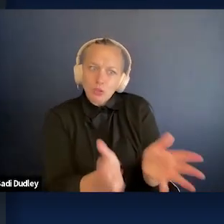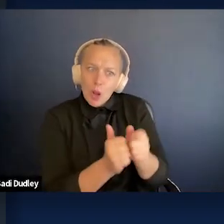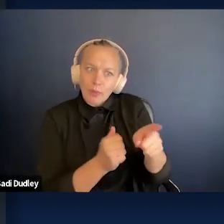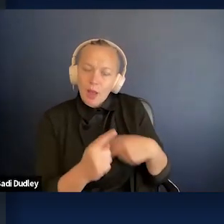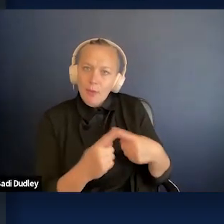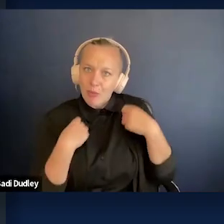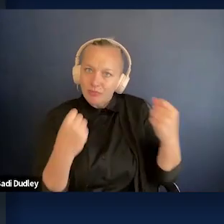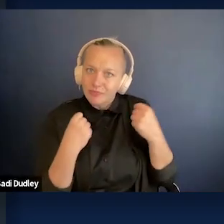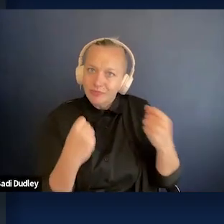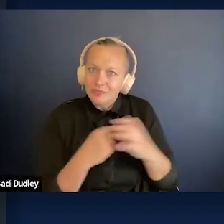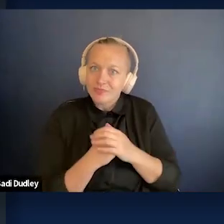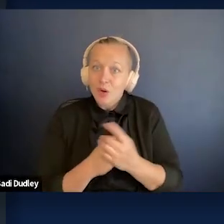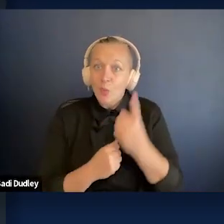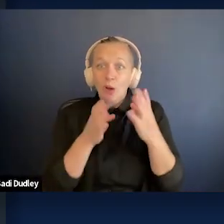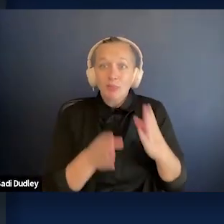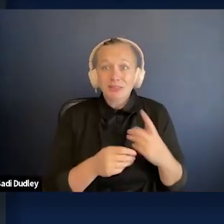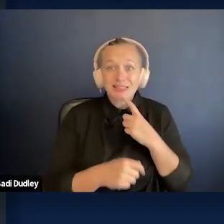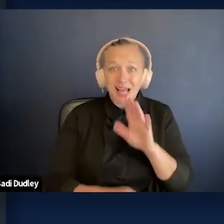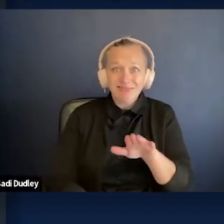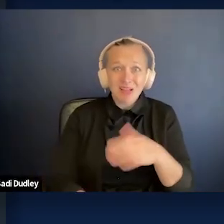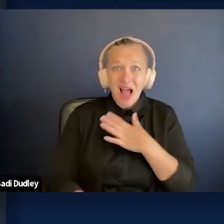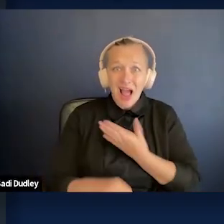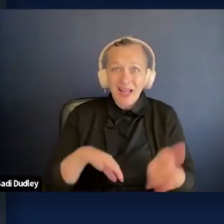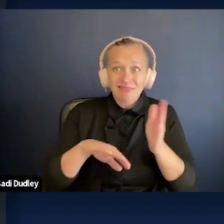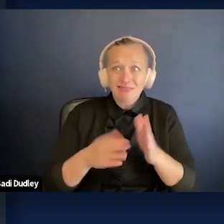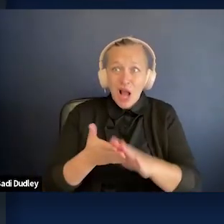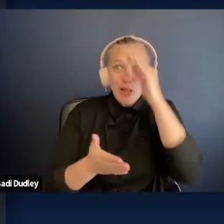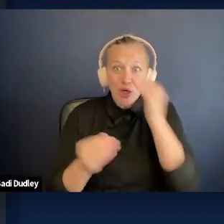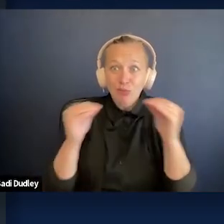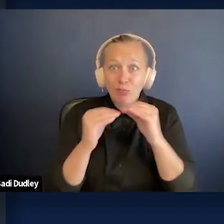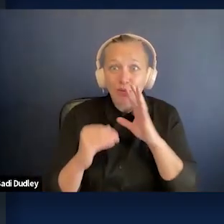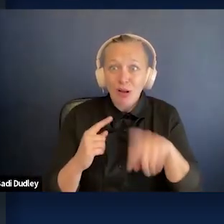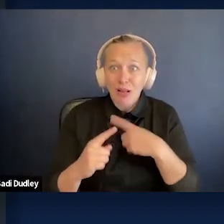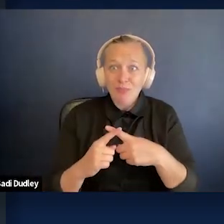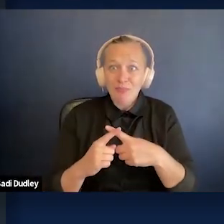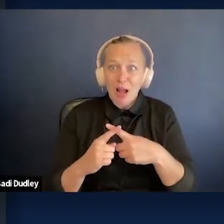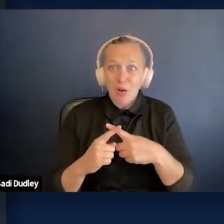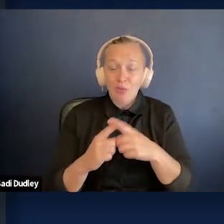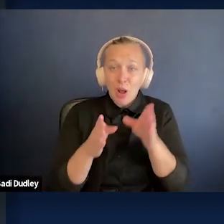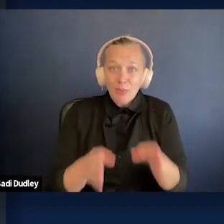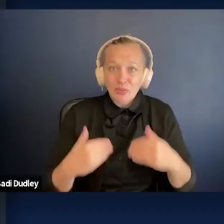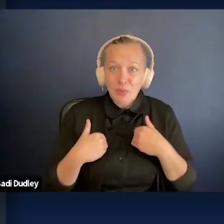Interviewee mentioned that they have an increased awareness about, uh, you know, attitudes towards physical activity for individuals with disabilities.